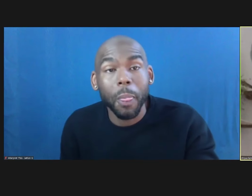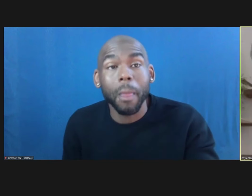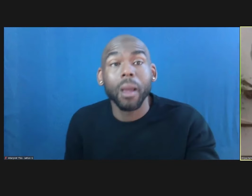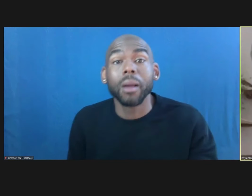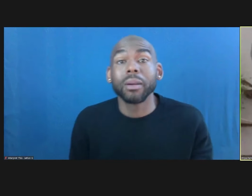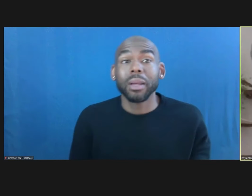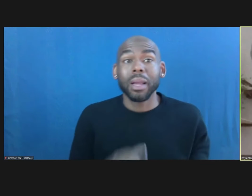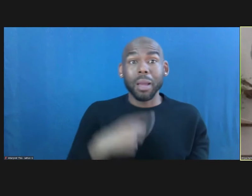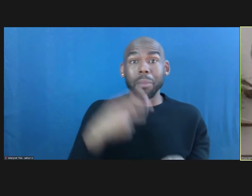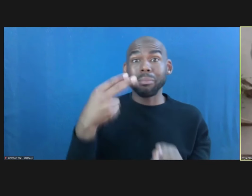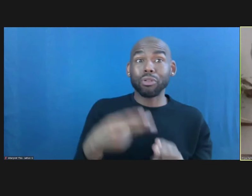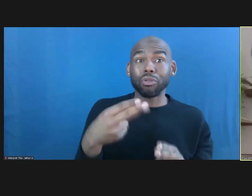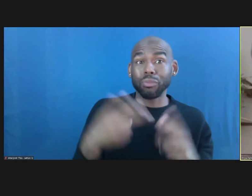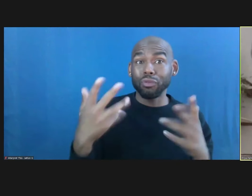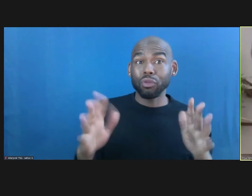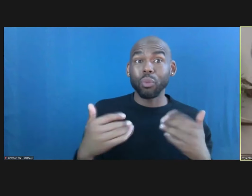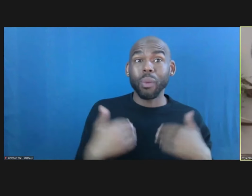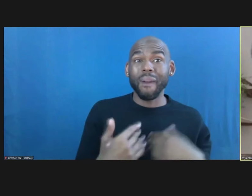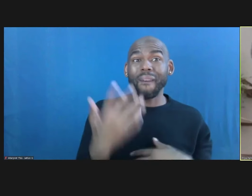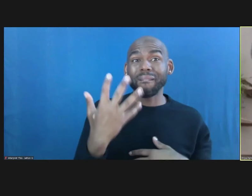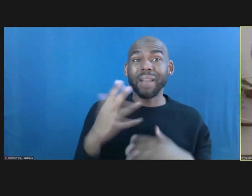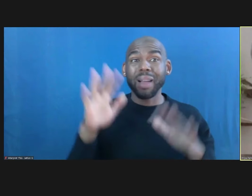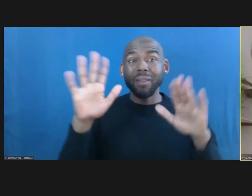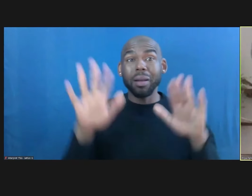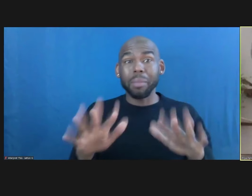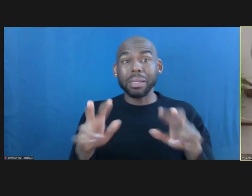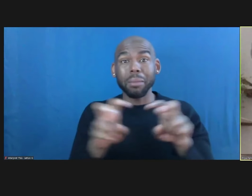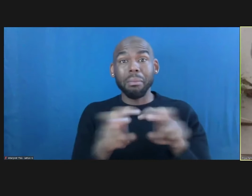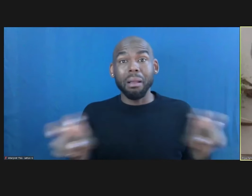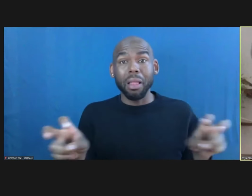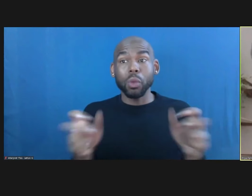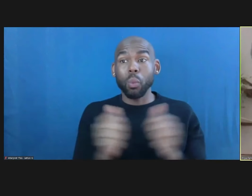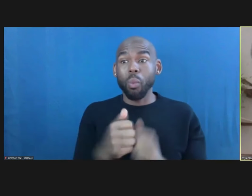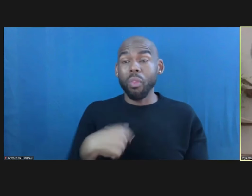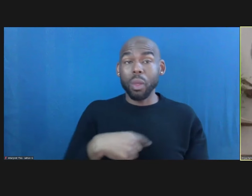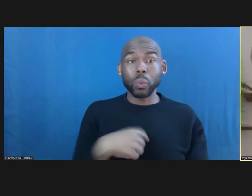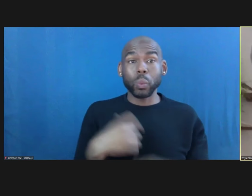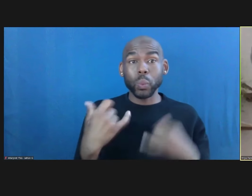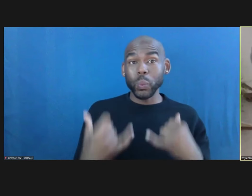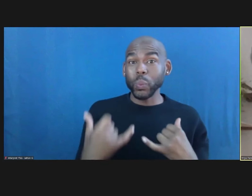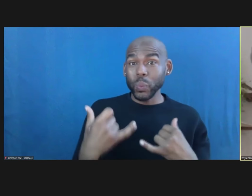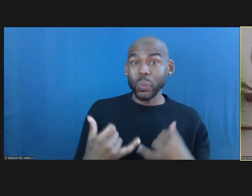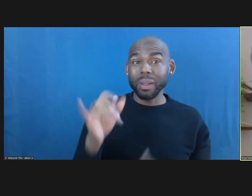mentioned, we have five amazing panelists, panelists with us today, that's Anita Cameron